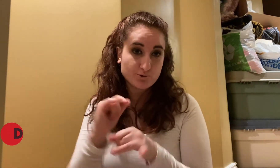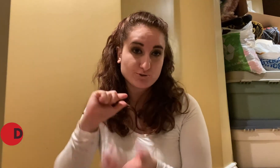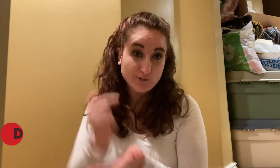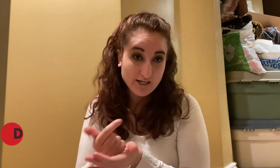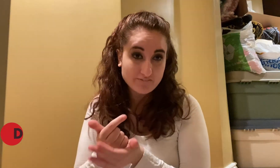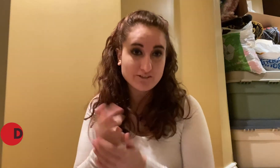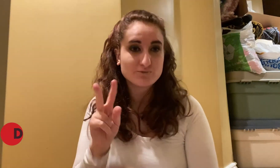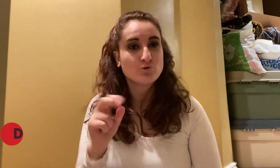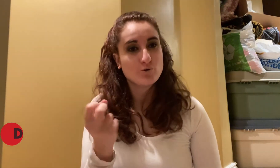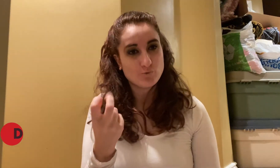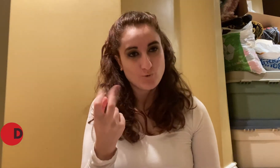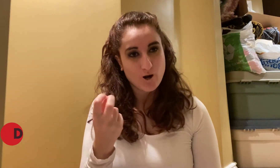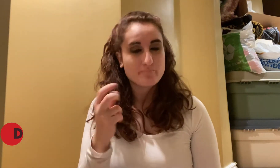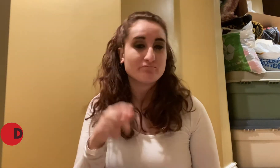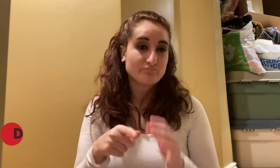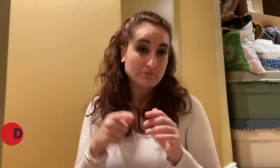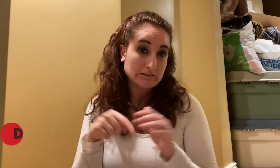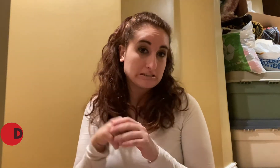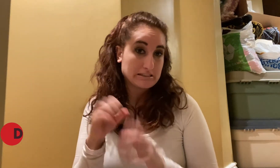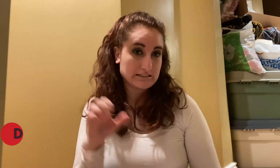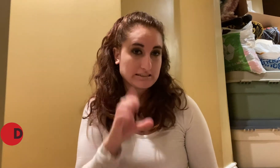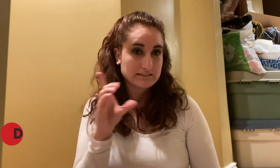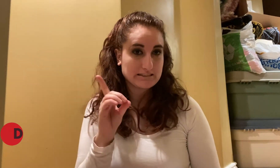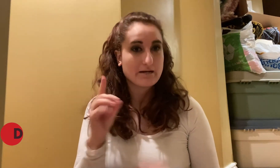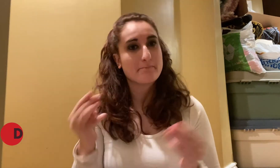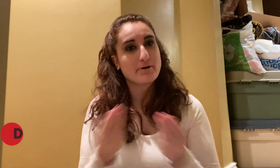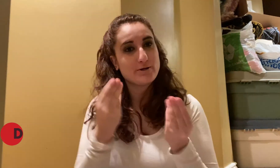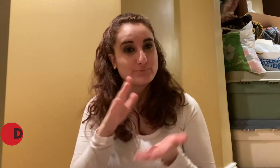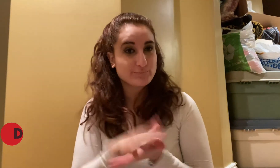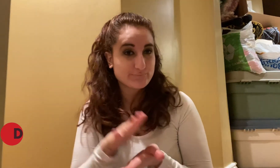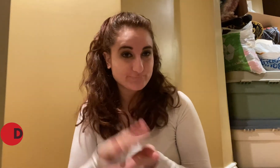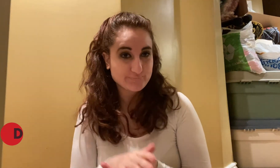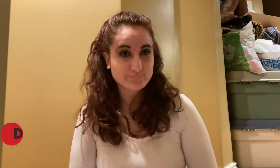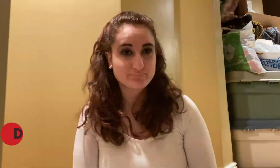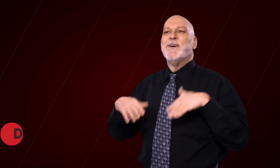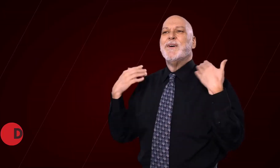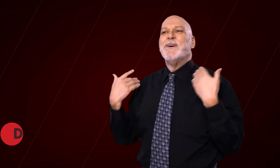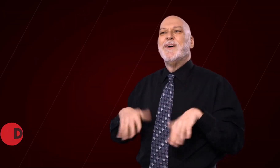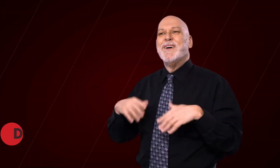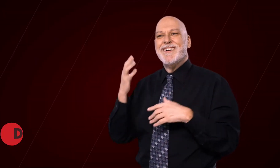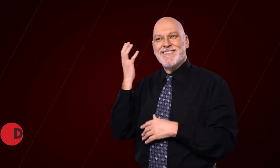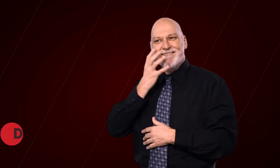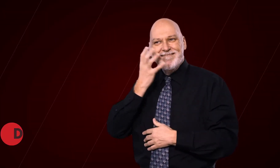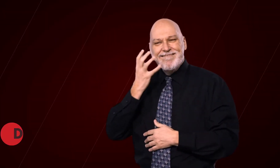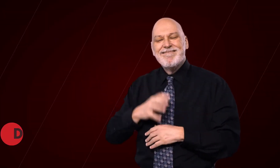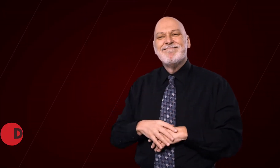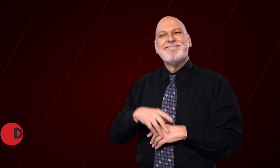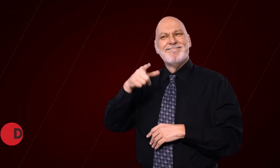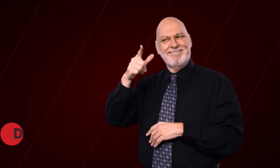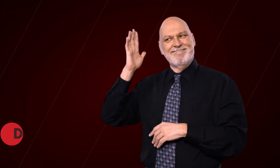where I graduated in 2012 - Ernest C. Drury School in Milton, Ontario. [Anselmo]: Nice to meet you!